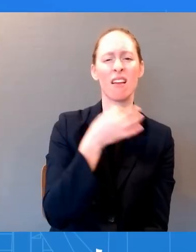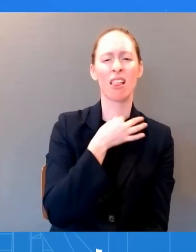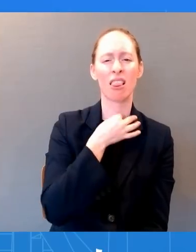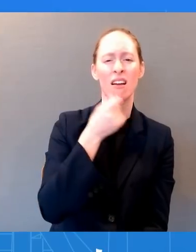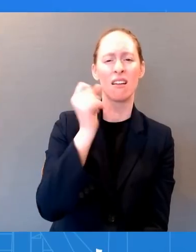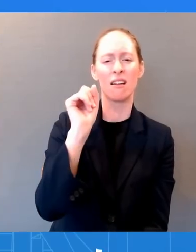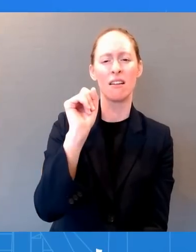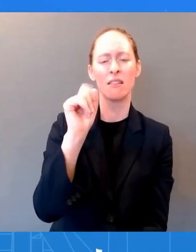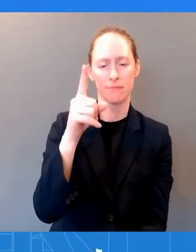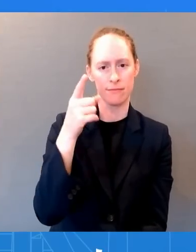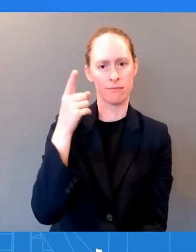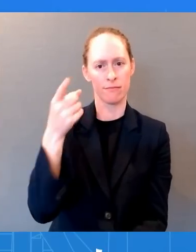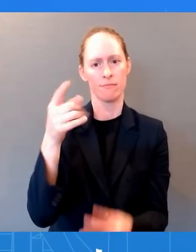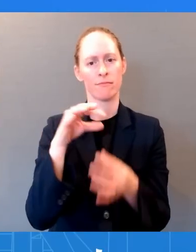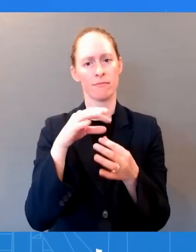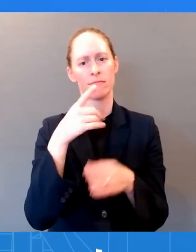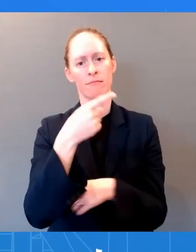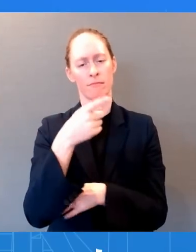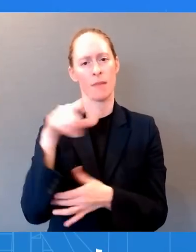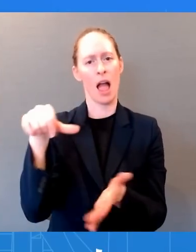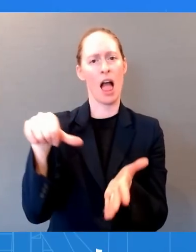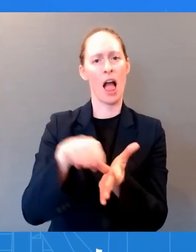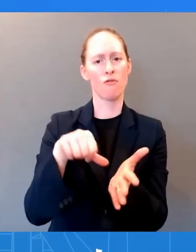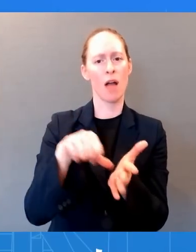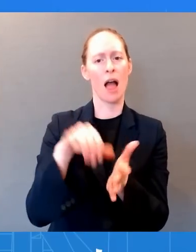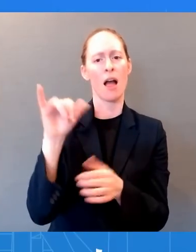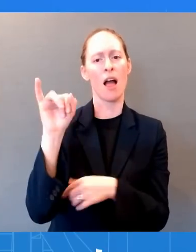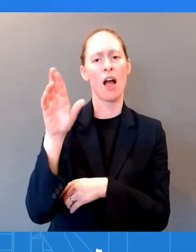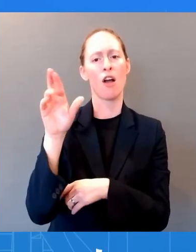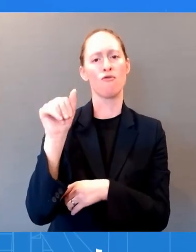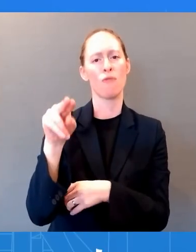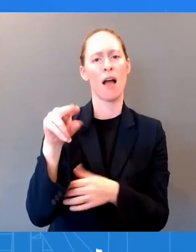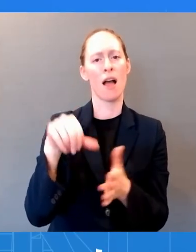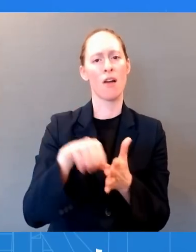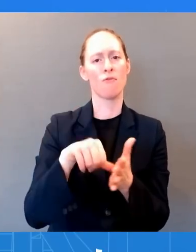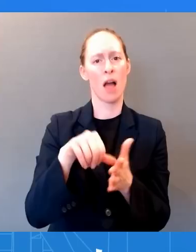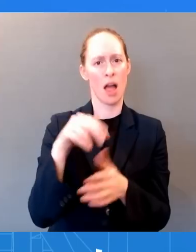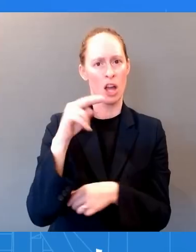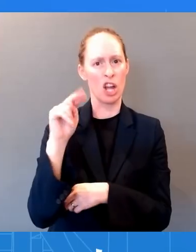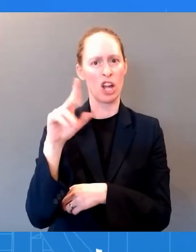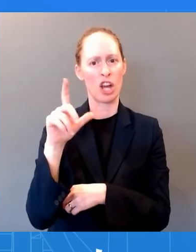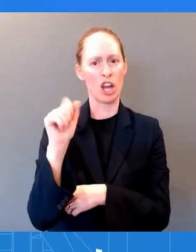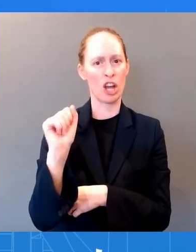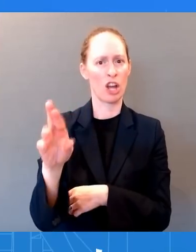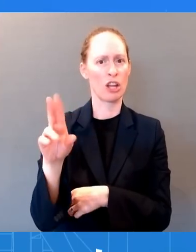Iran is studying the U.S. response, but we are -- we're receiving information here